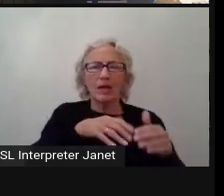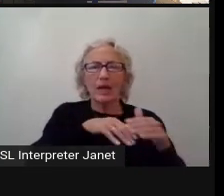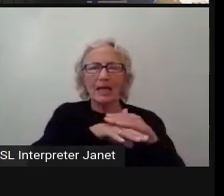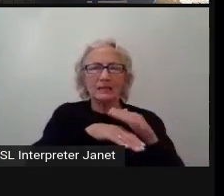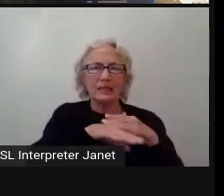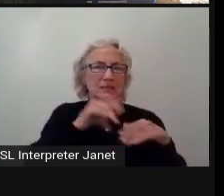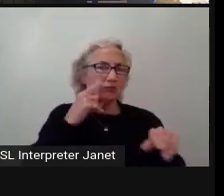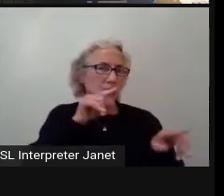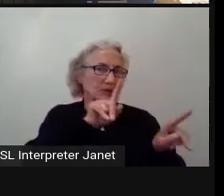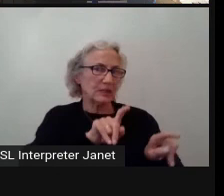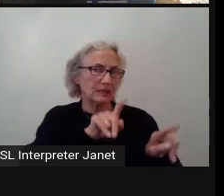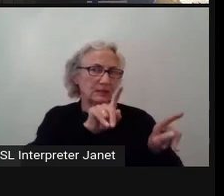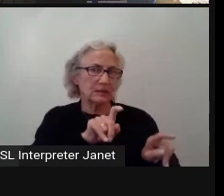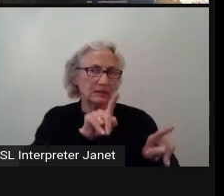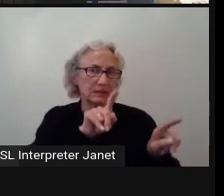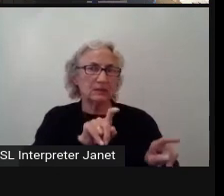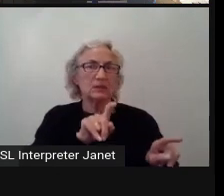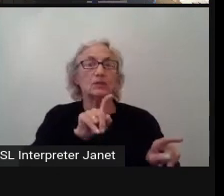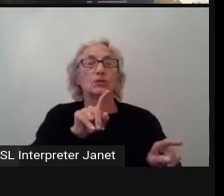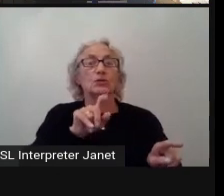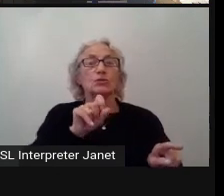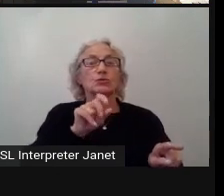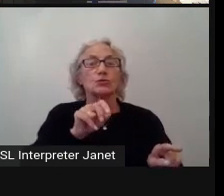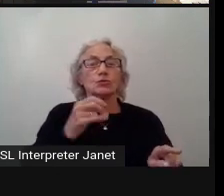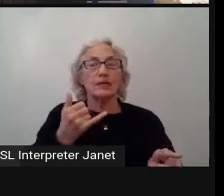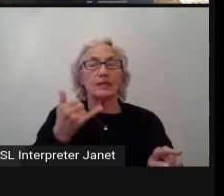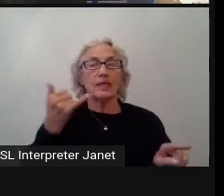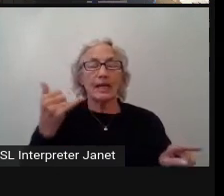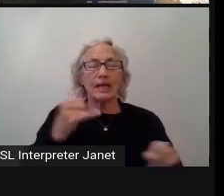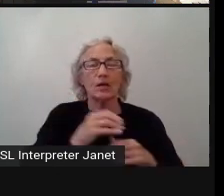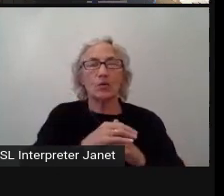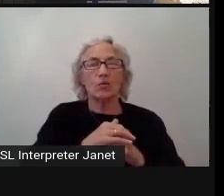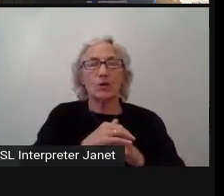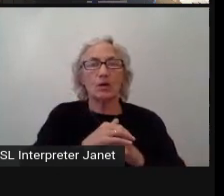Right now in Joomla when you are writing a post, you can click